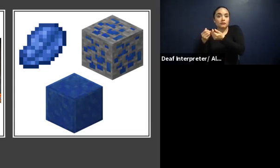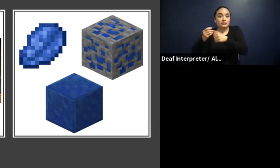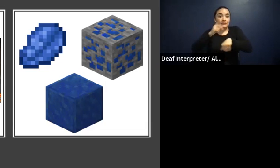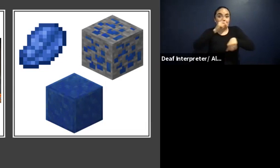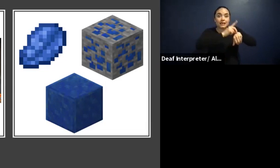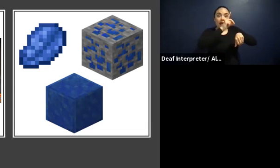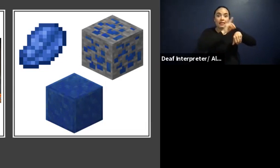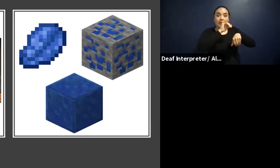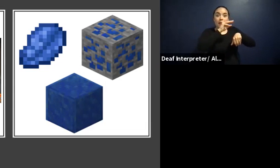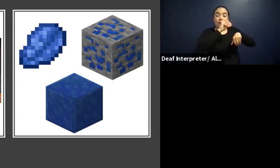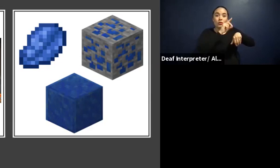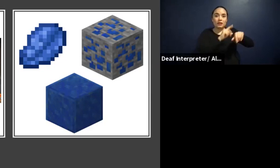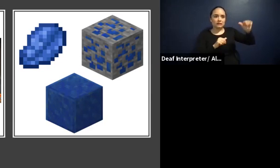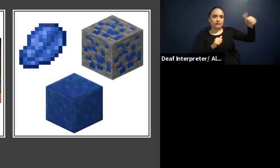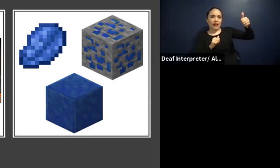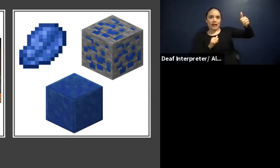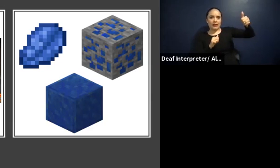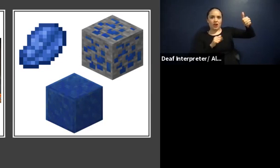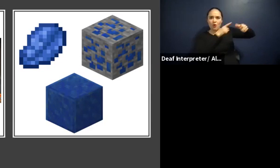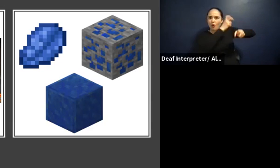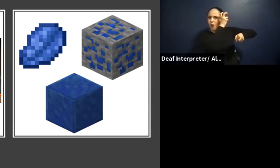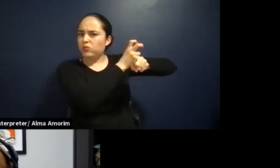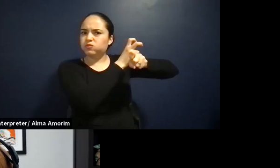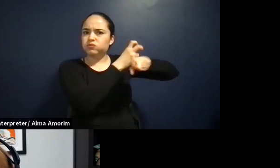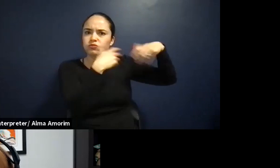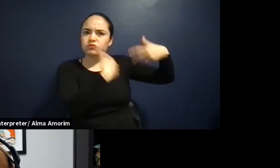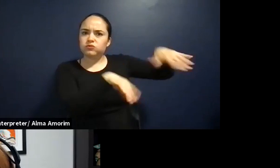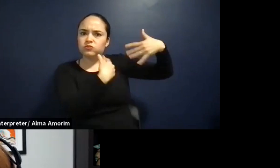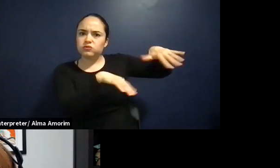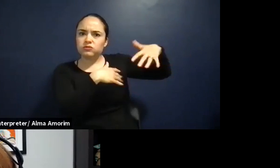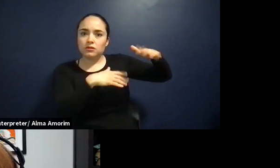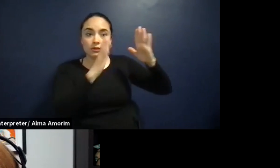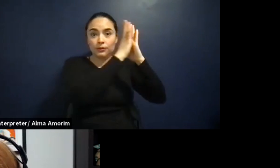if I talk about a number, I can talk to other people that understand